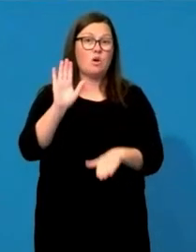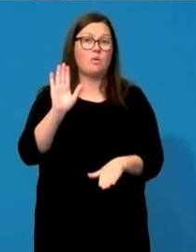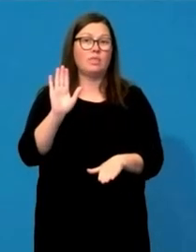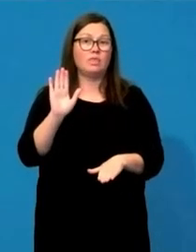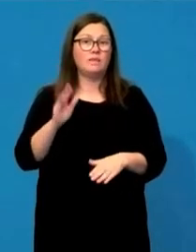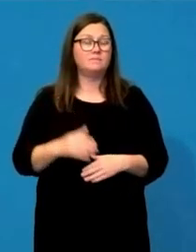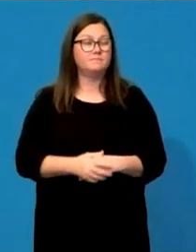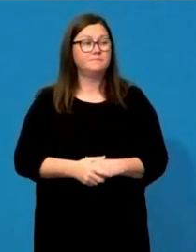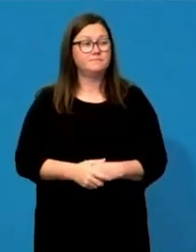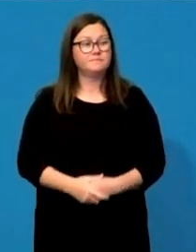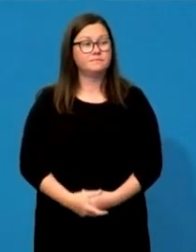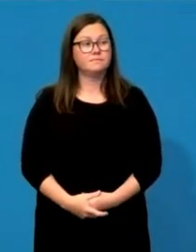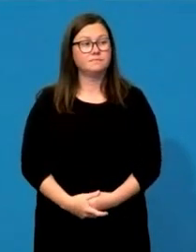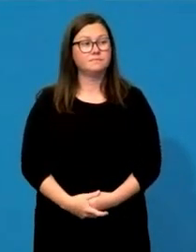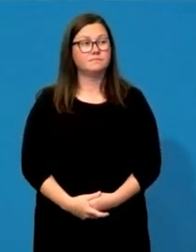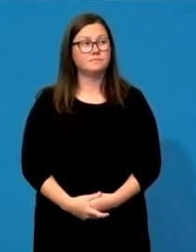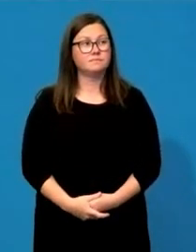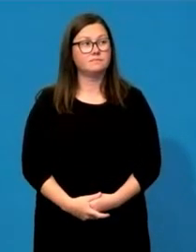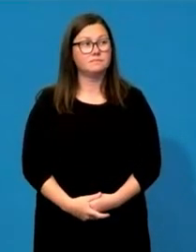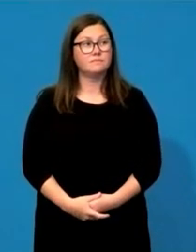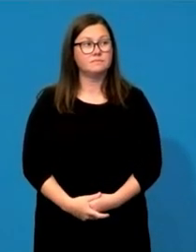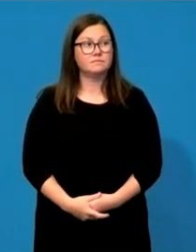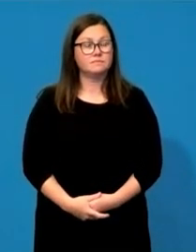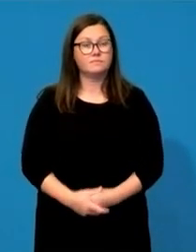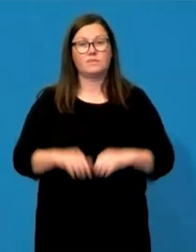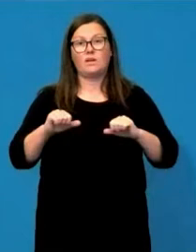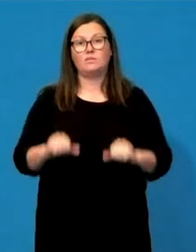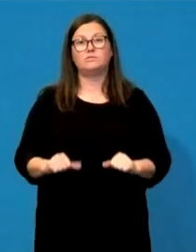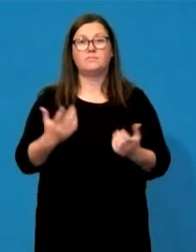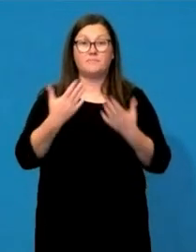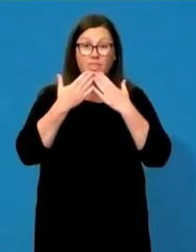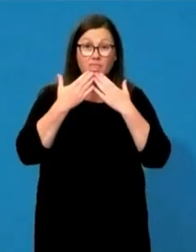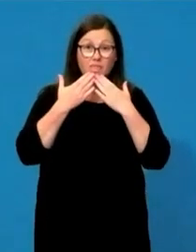Jazsikah, thank you for being prepared to come and give evidence to the Royal